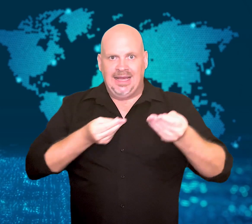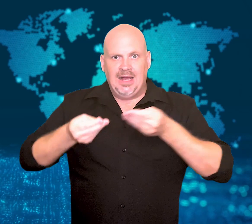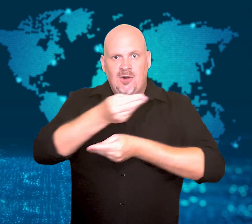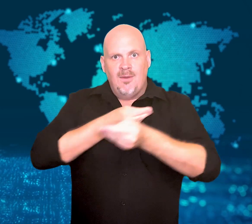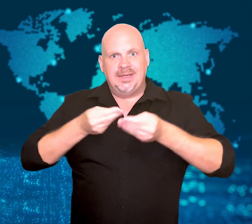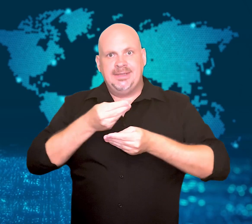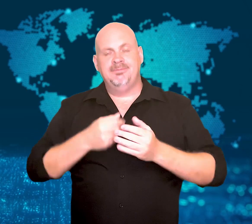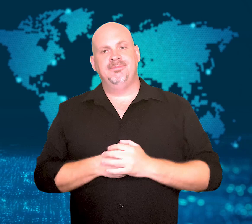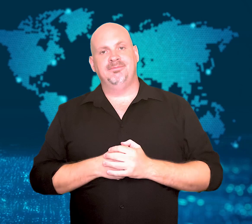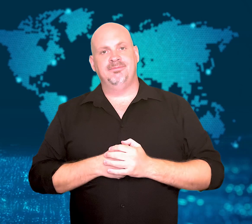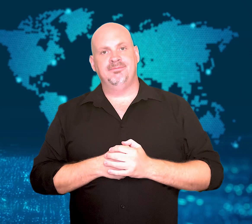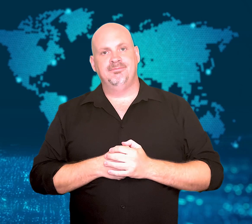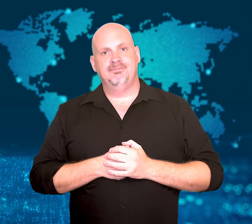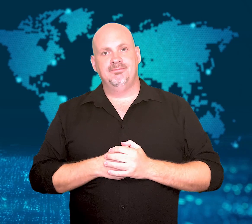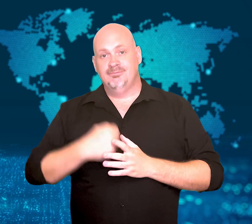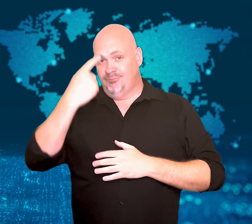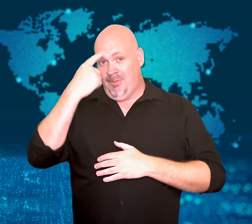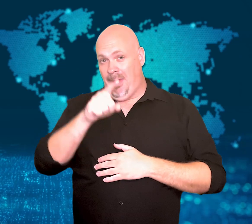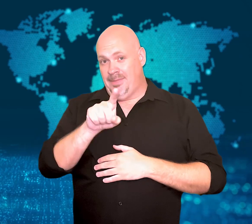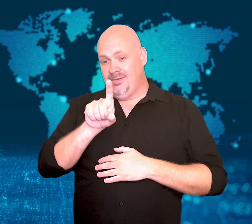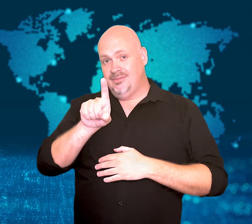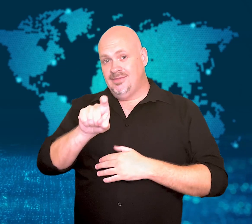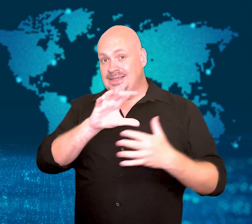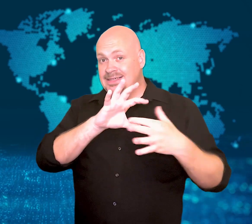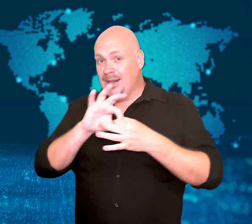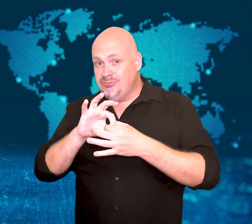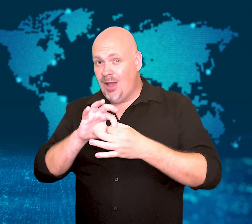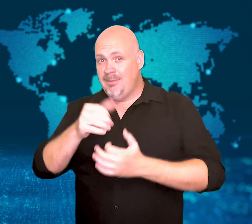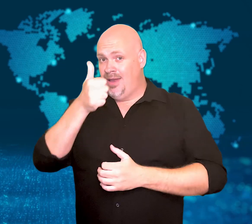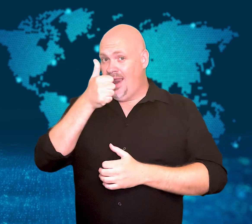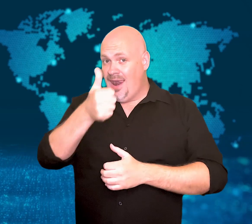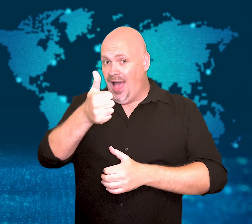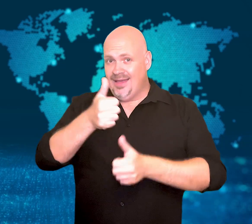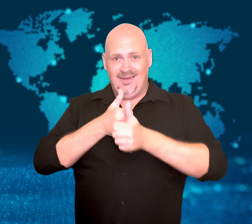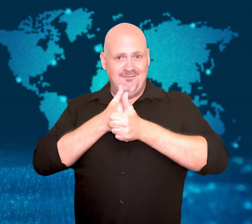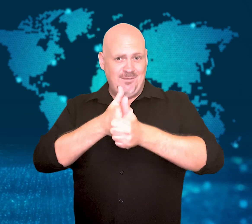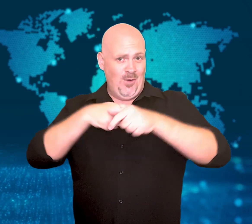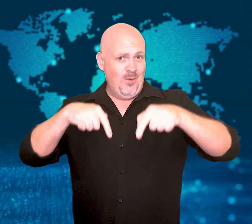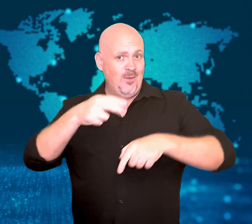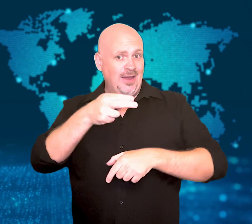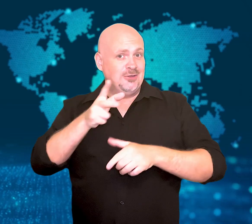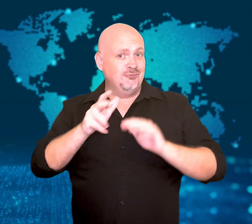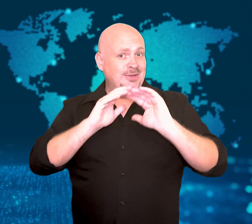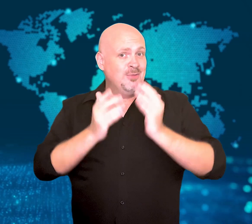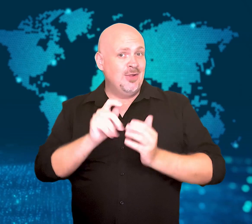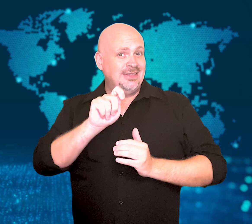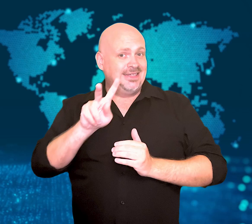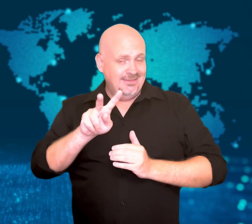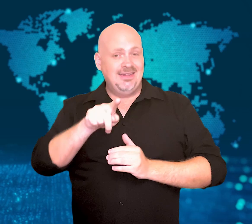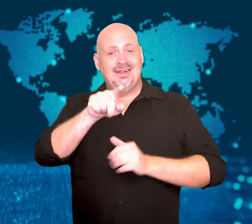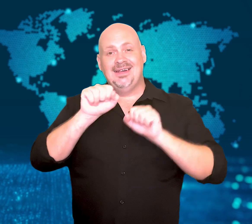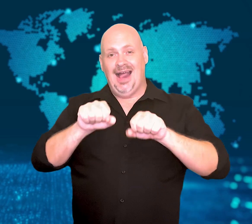Don't forget to subscribe, like, and follow H3 World TV